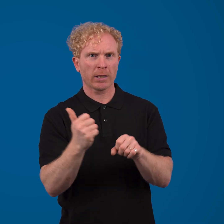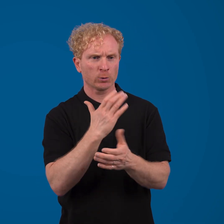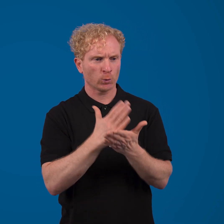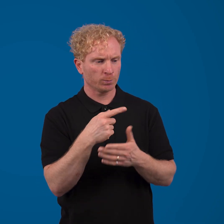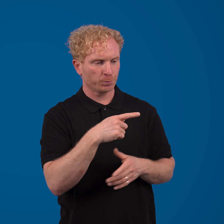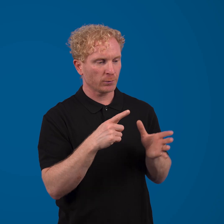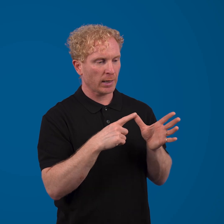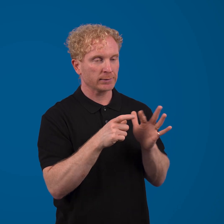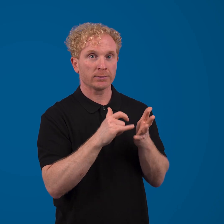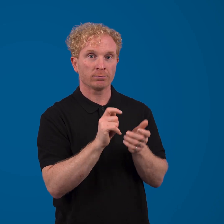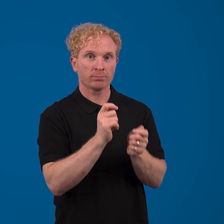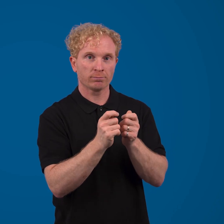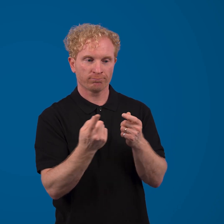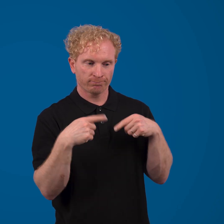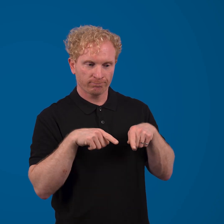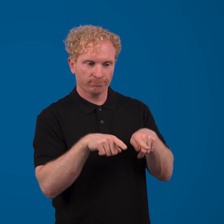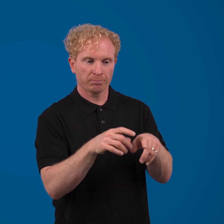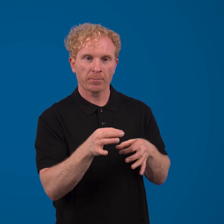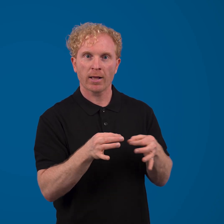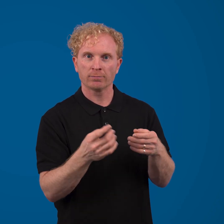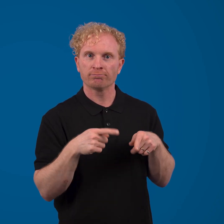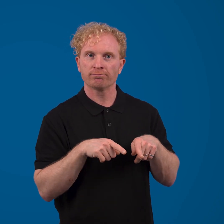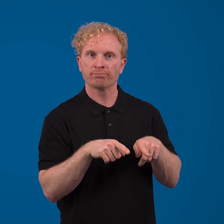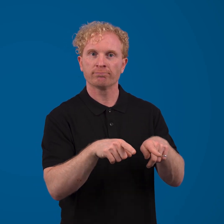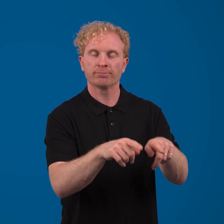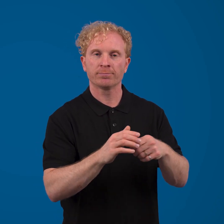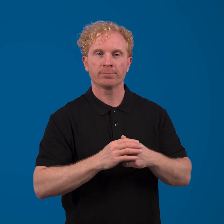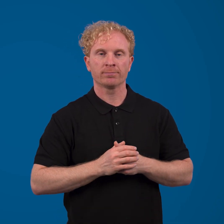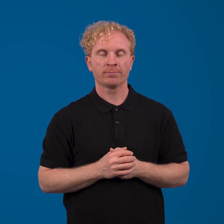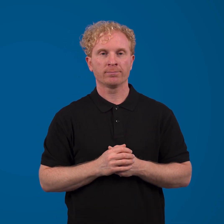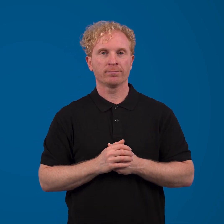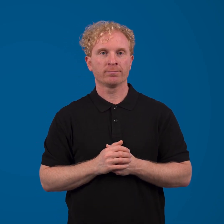to ensure ADS implementation is working as planned.